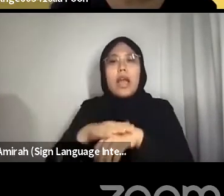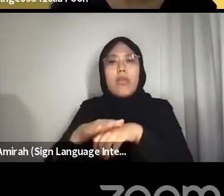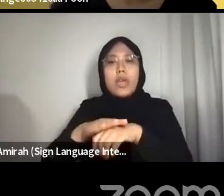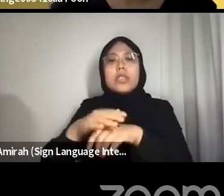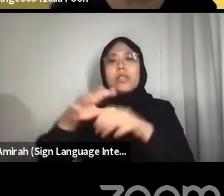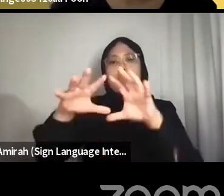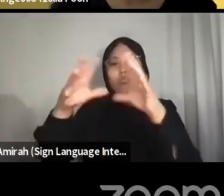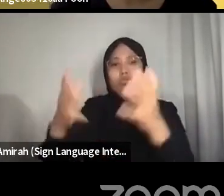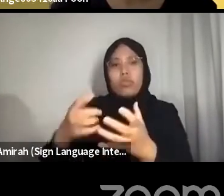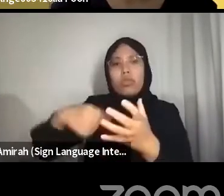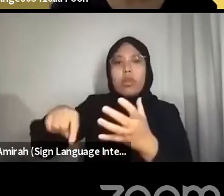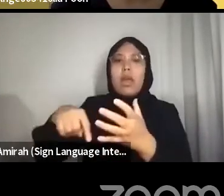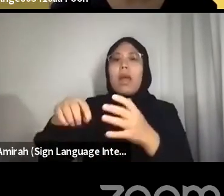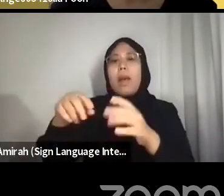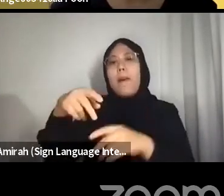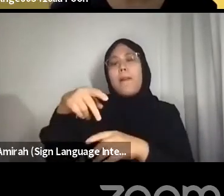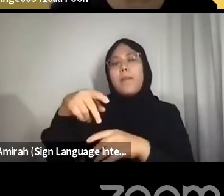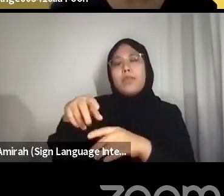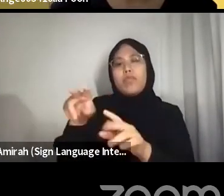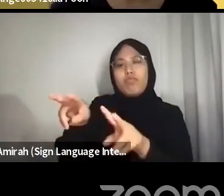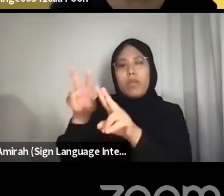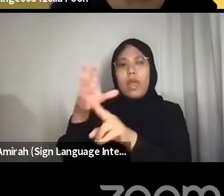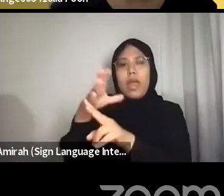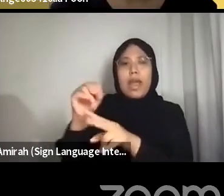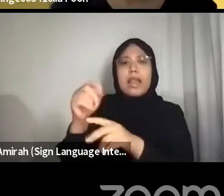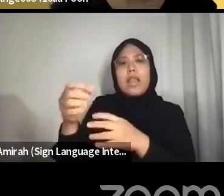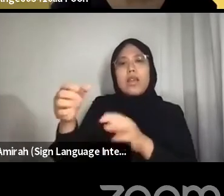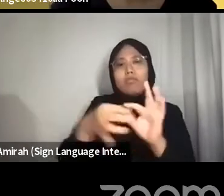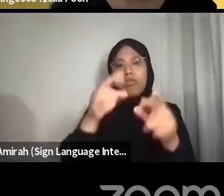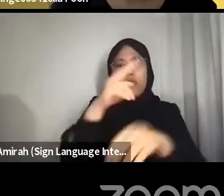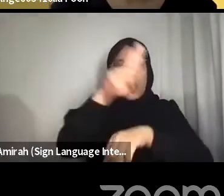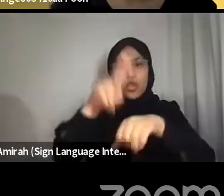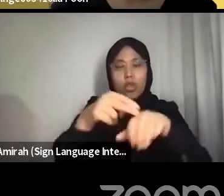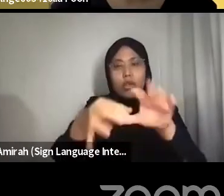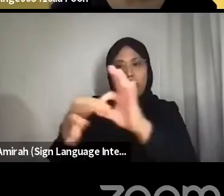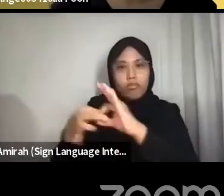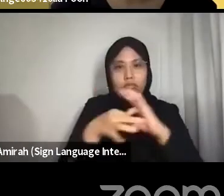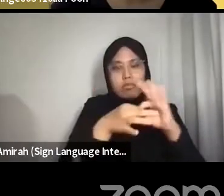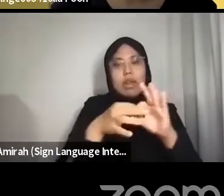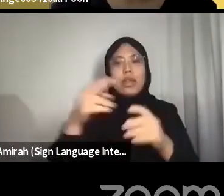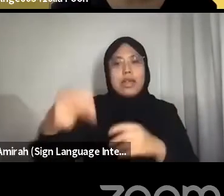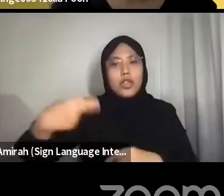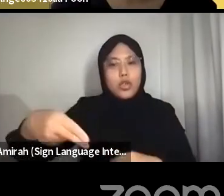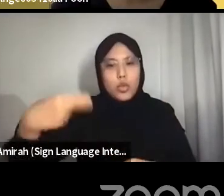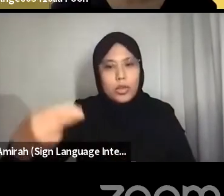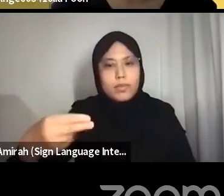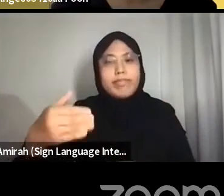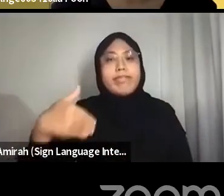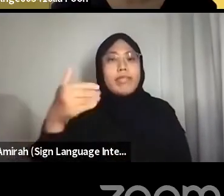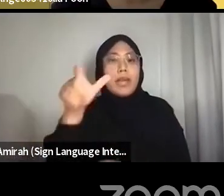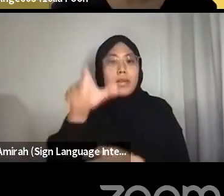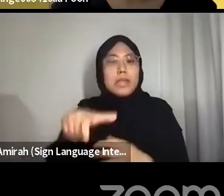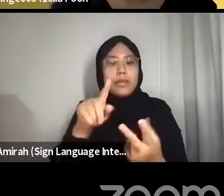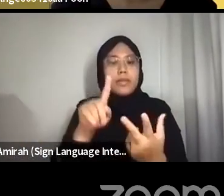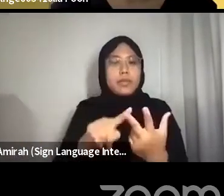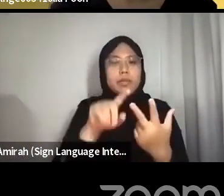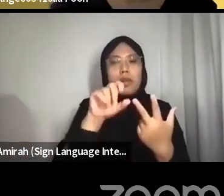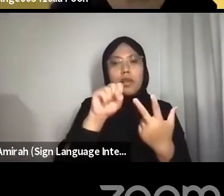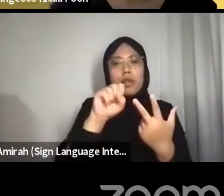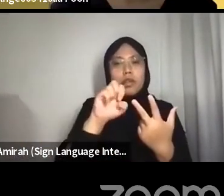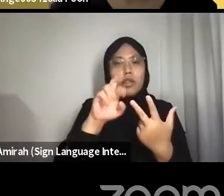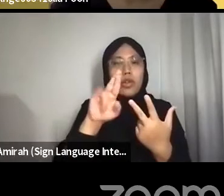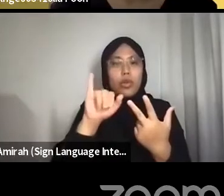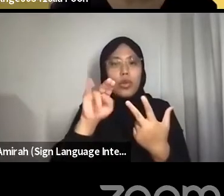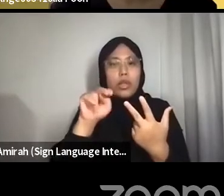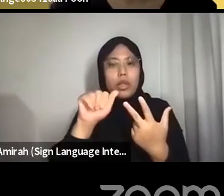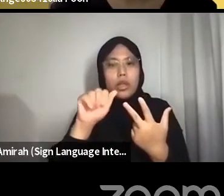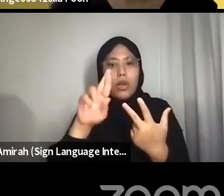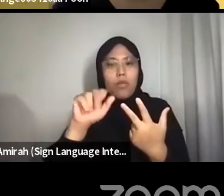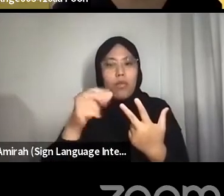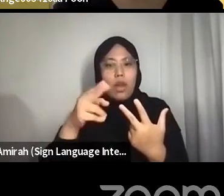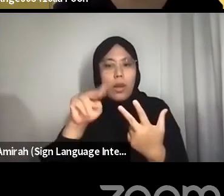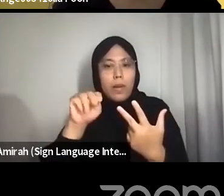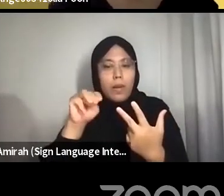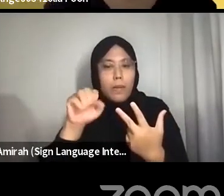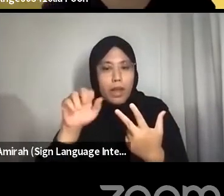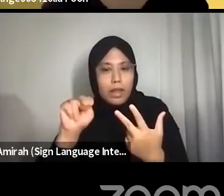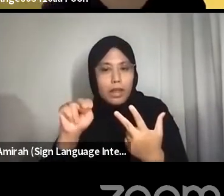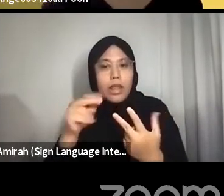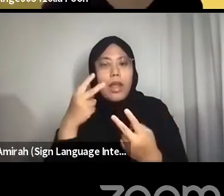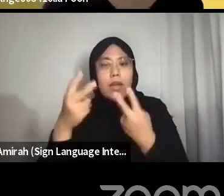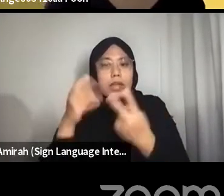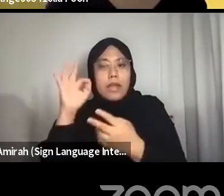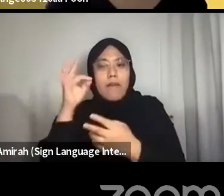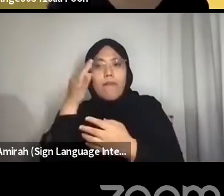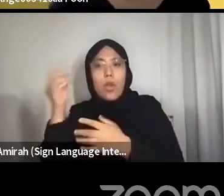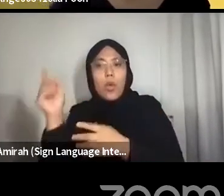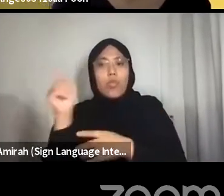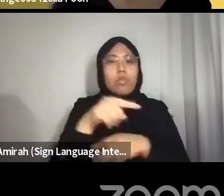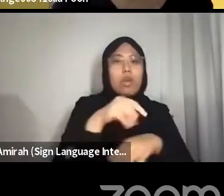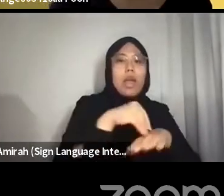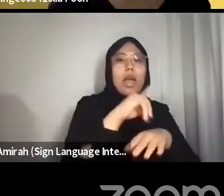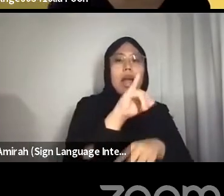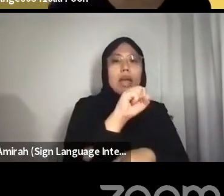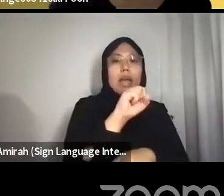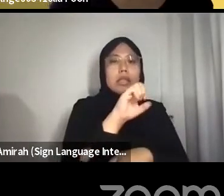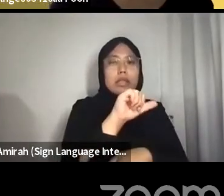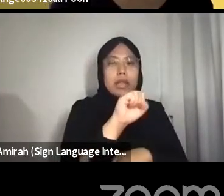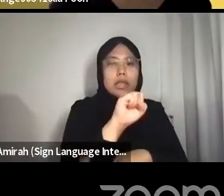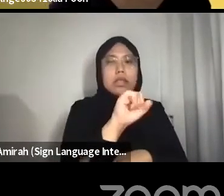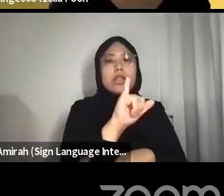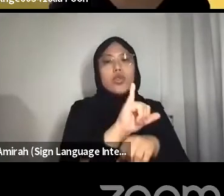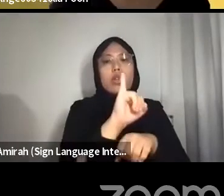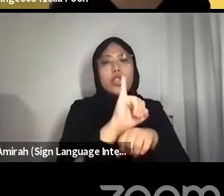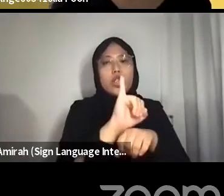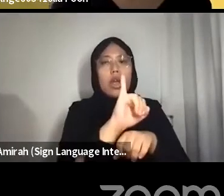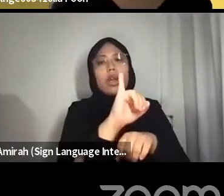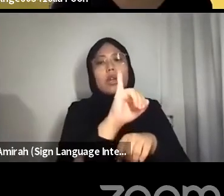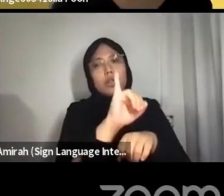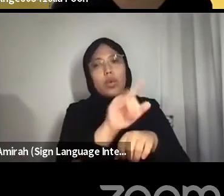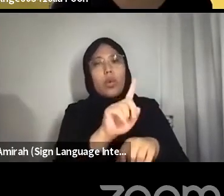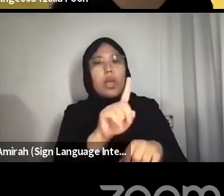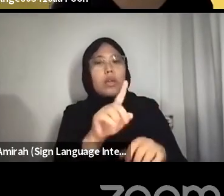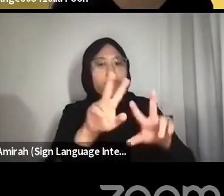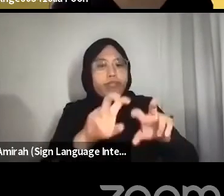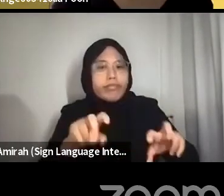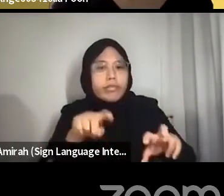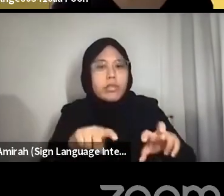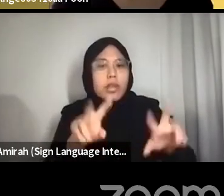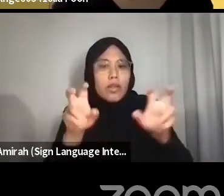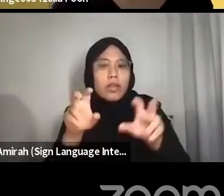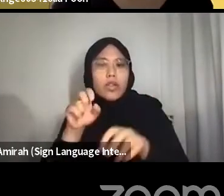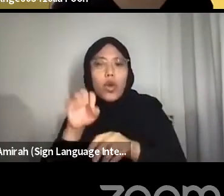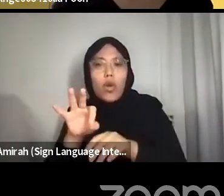Next we have Dr Serina Rahman, a Visiting Fellow at the ISEAS-Yusof Ishak Institute, where she examines issues of (un)sustainable development, rural politics and political ecology.